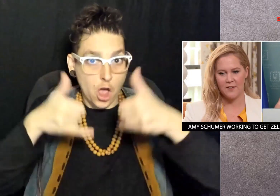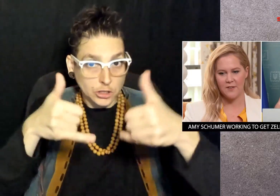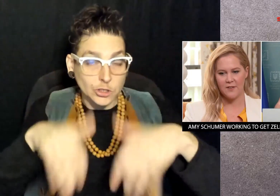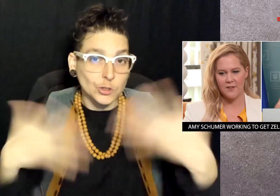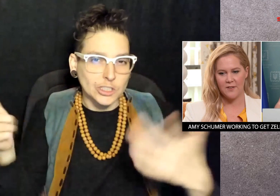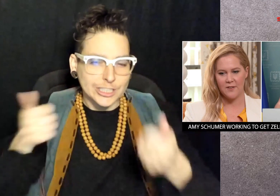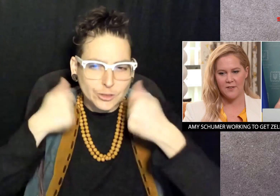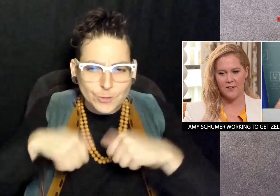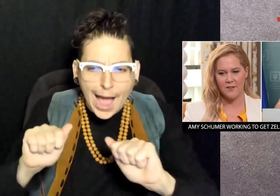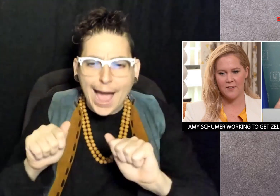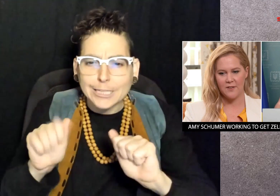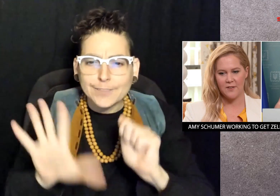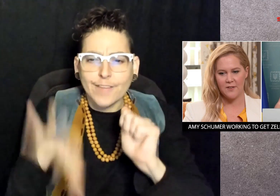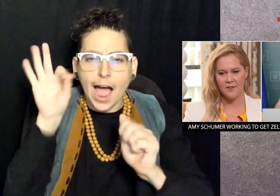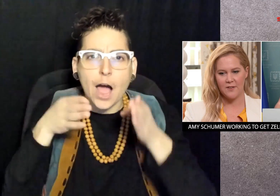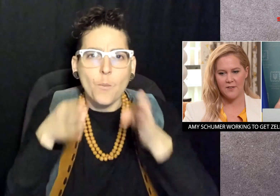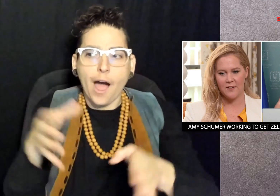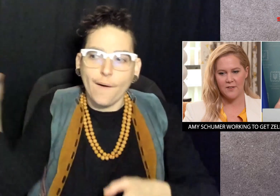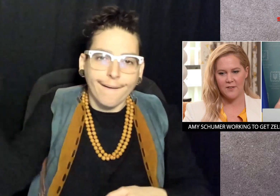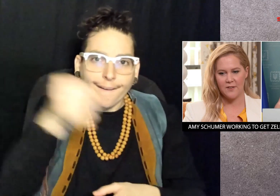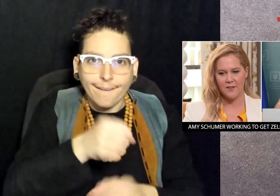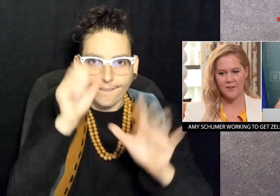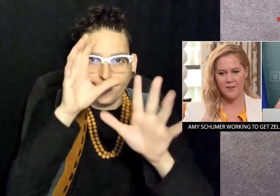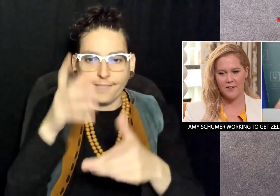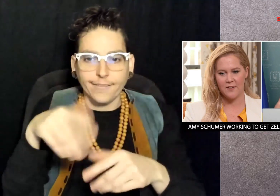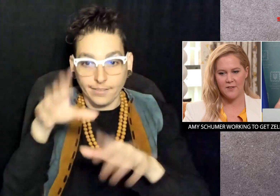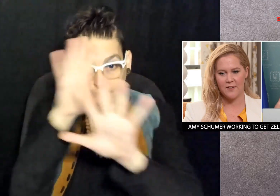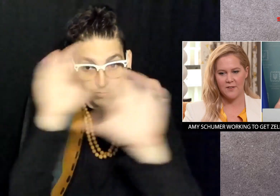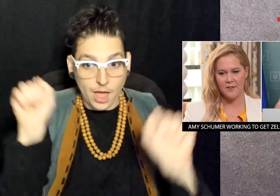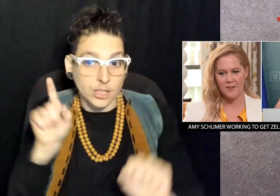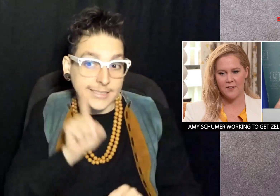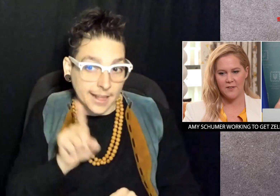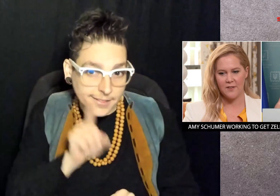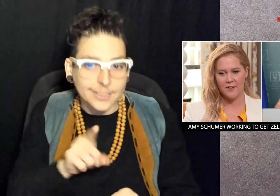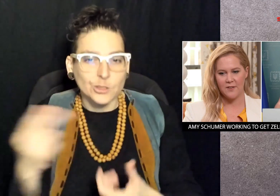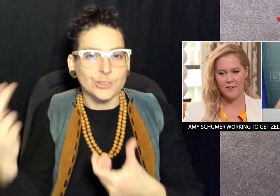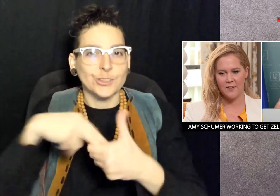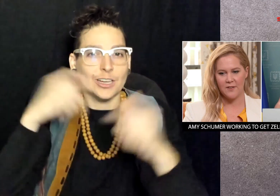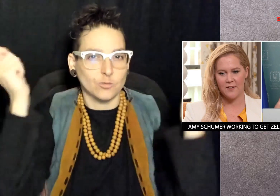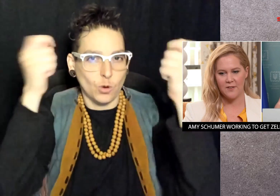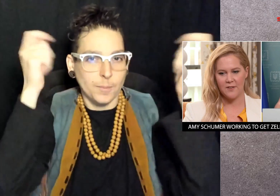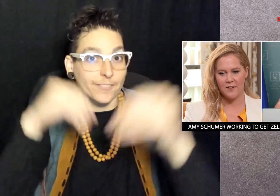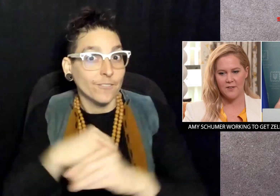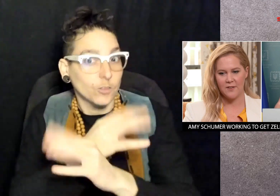want the situation in Ukraine to go unnoticed during the Oscars so she's trying to find